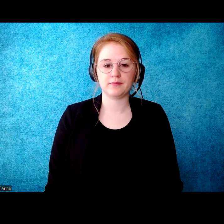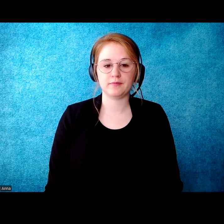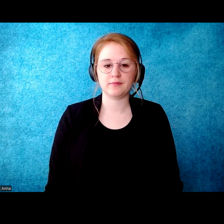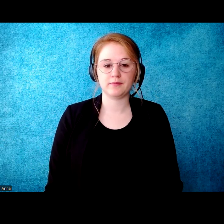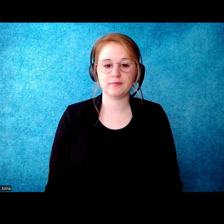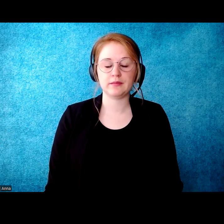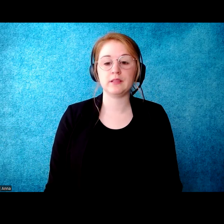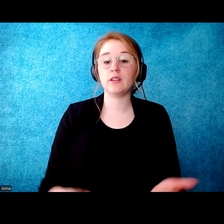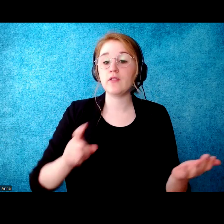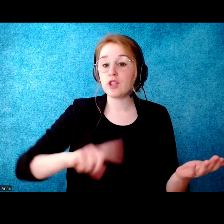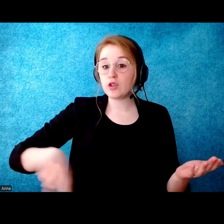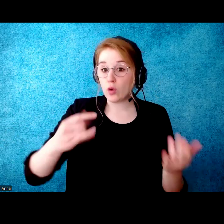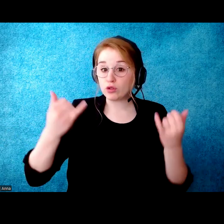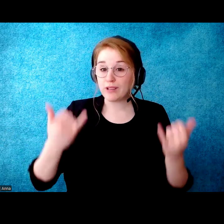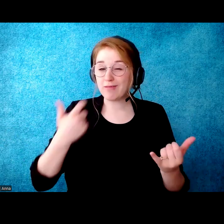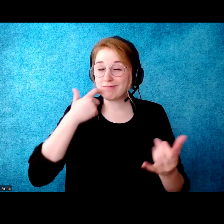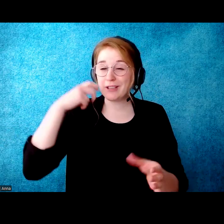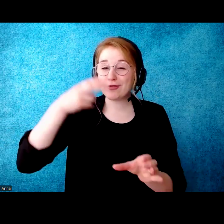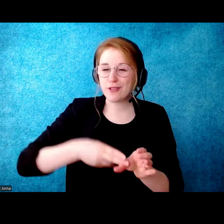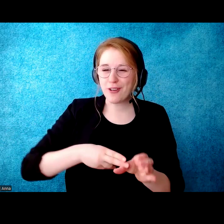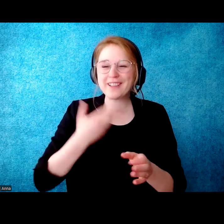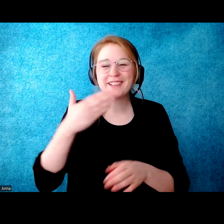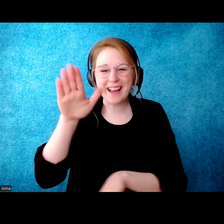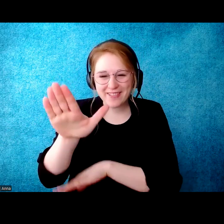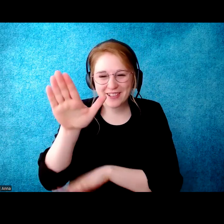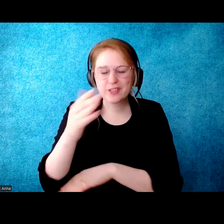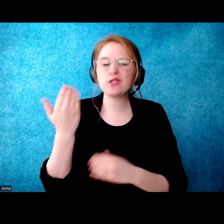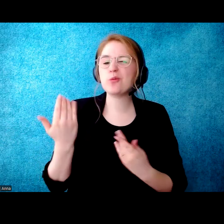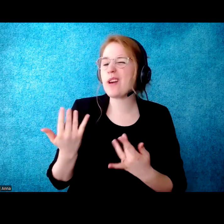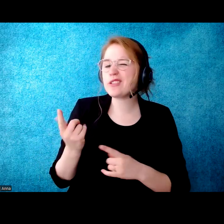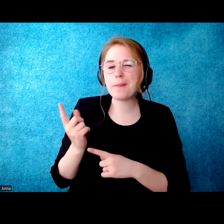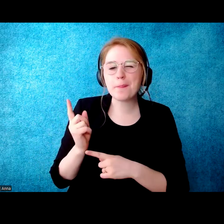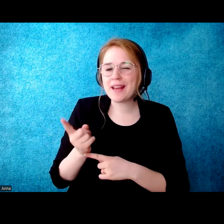And for those that are just joining, good afternoon. We are giving everyone just a few moments to join us.